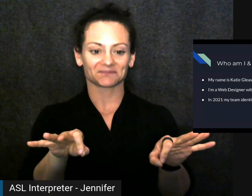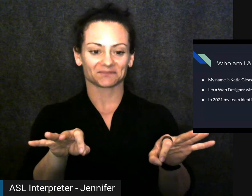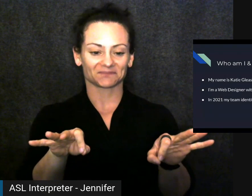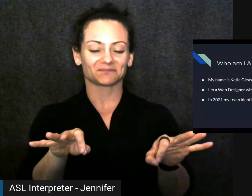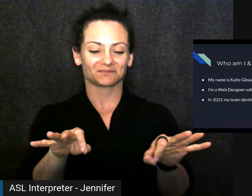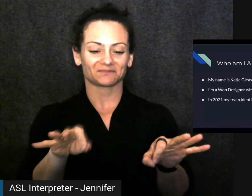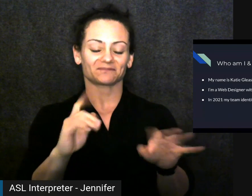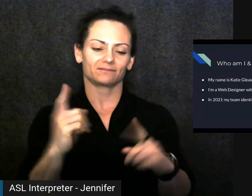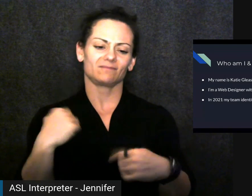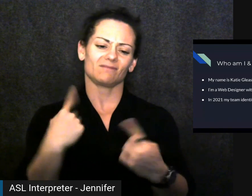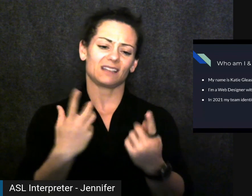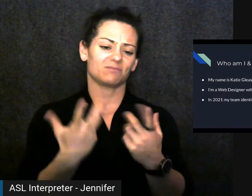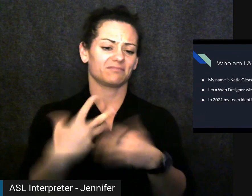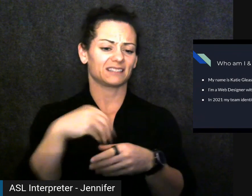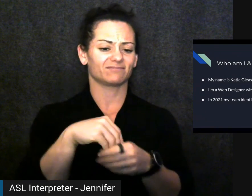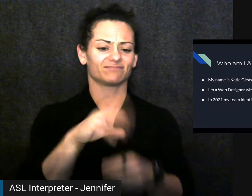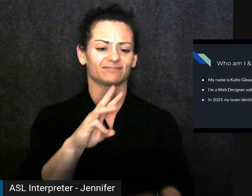with WP Engine for a couple years now.